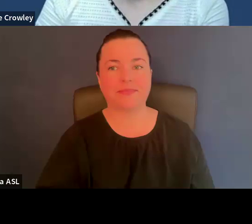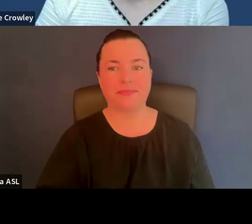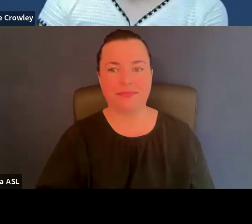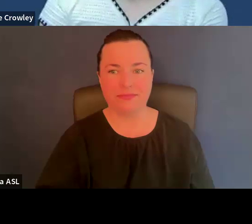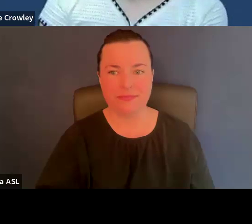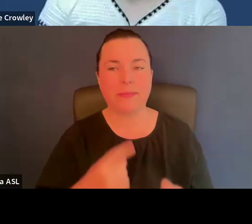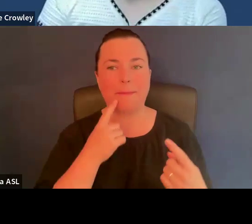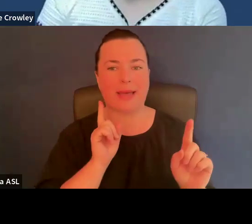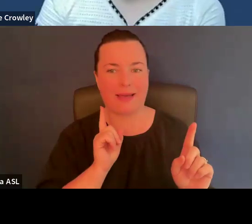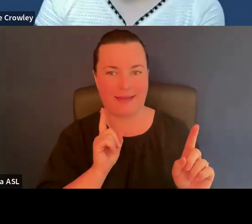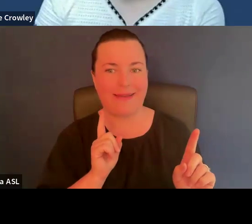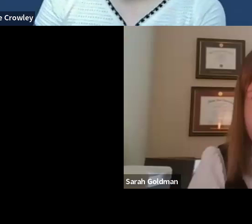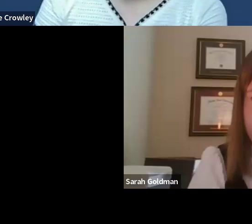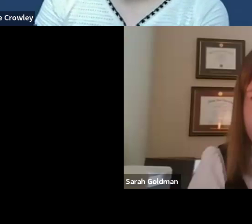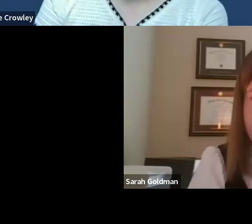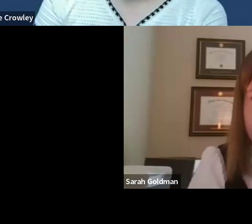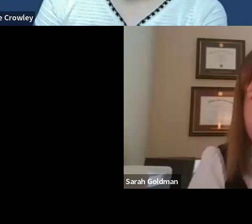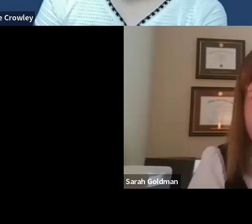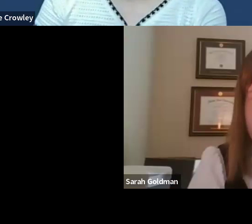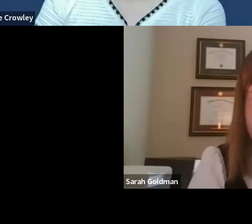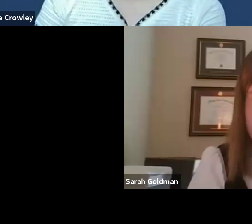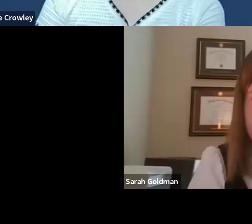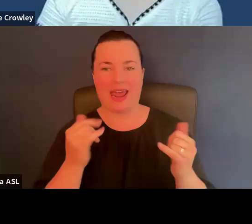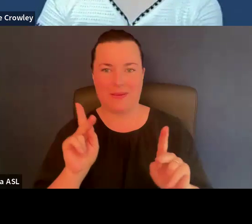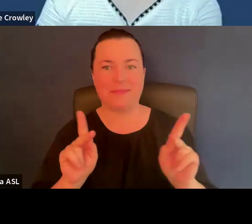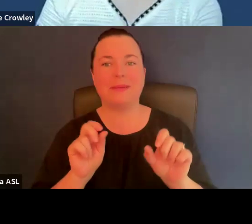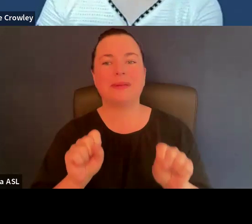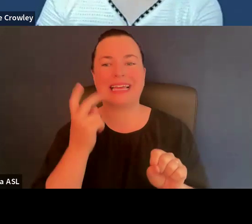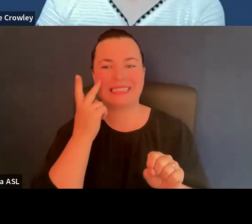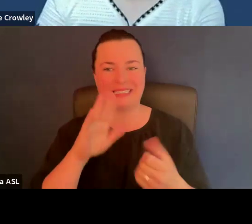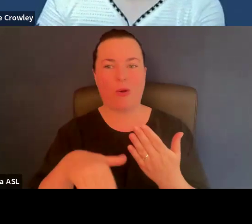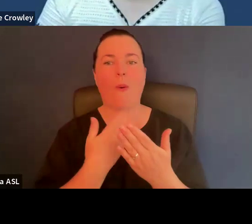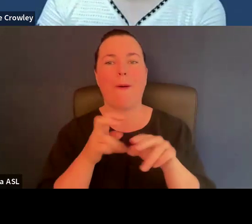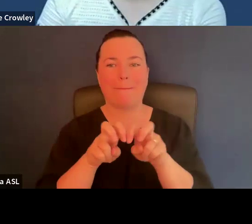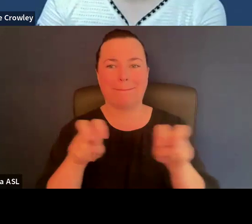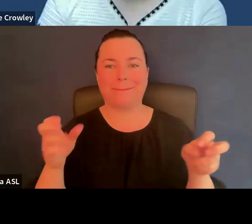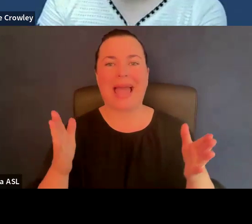Yes, folks are able to see the panelists. Great. Awesome.